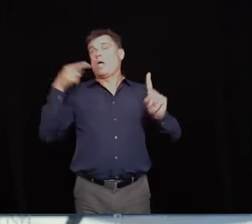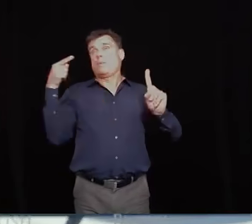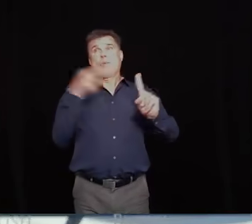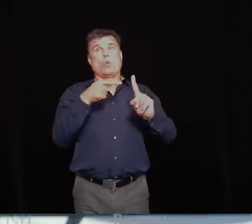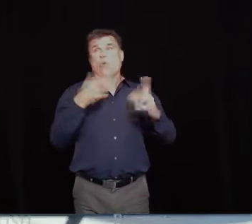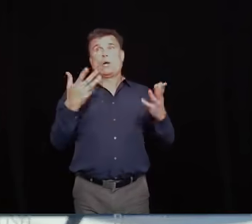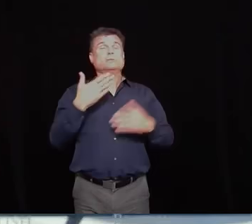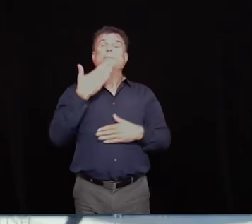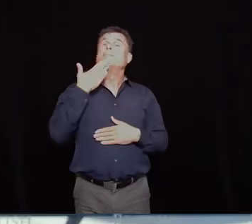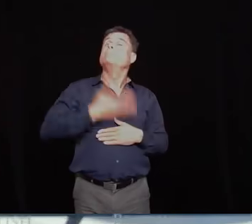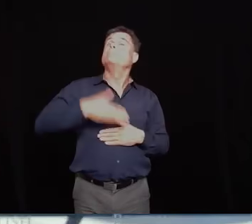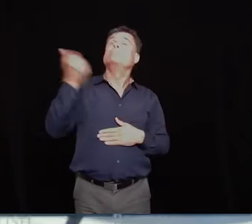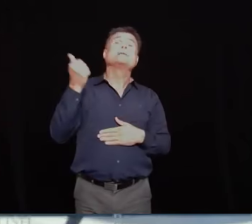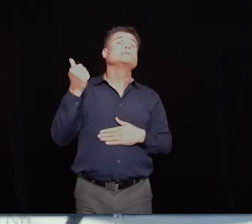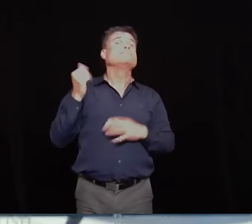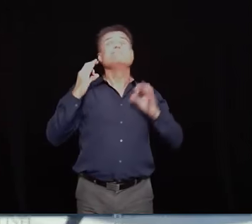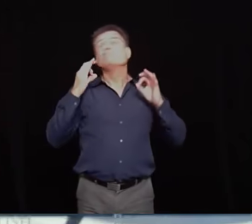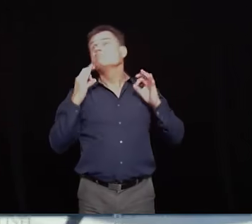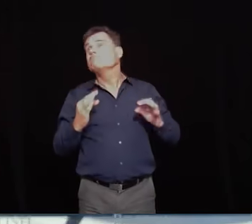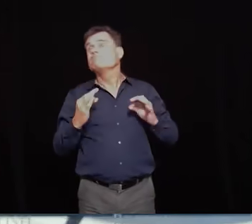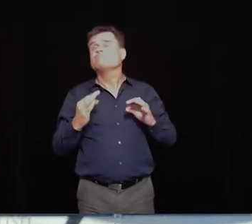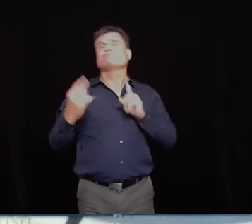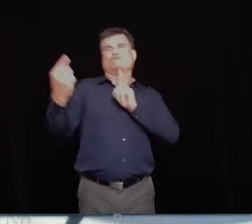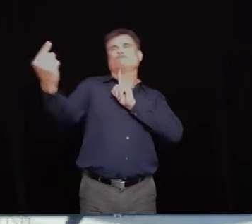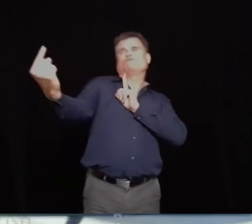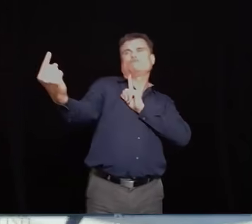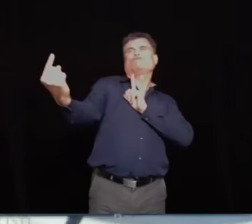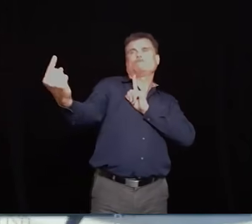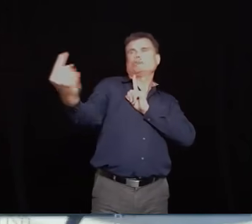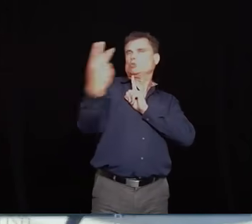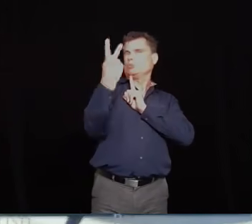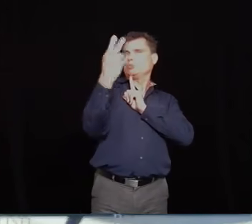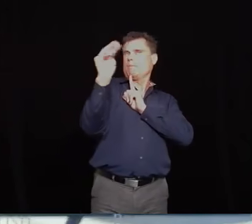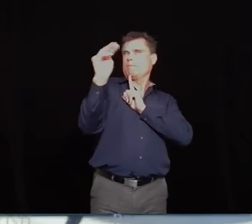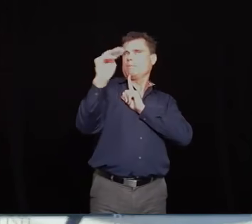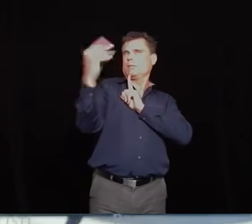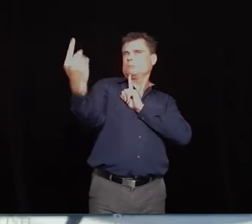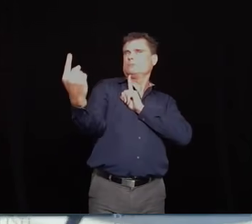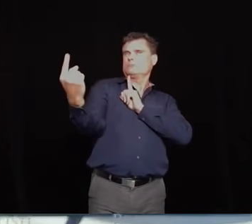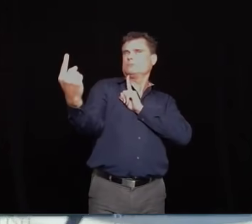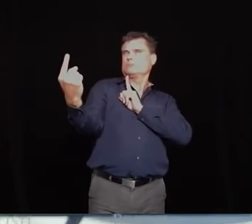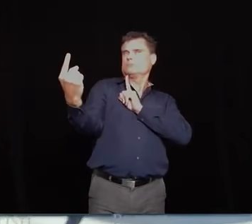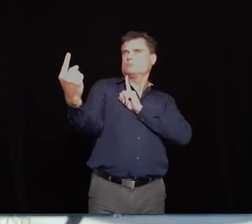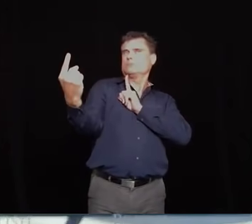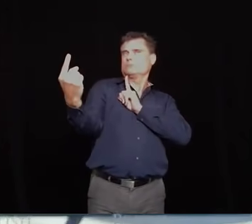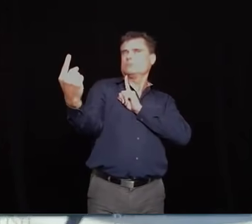I hope everyone has a safe long weekend and will see you next week back for more briefings.